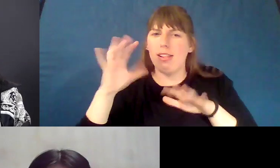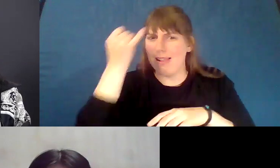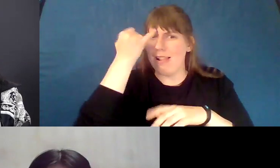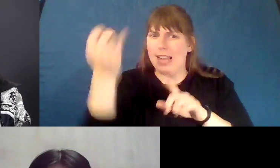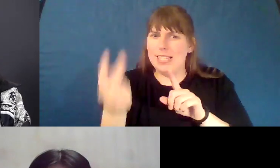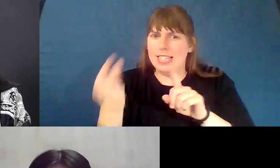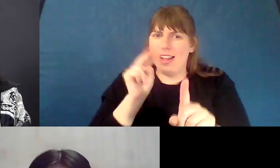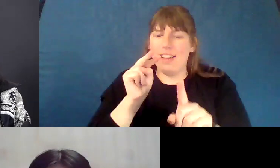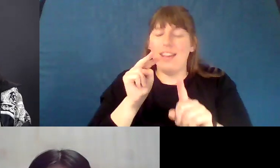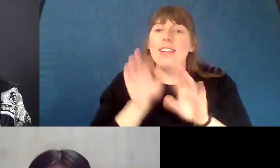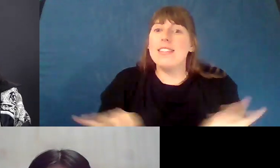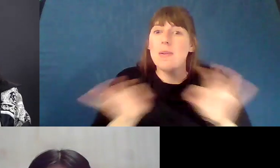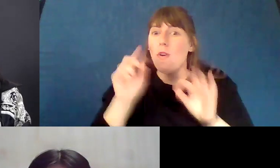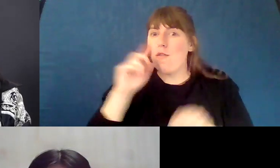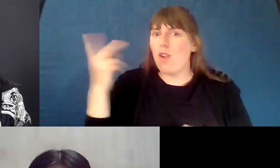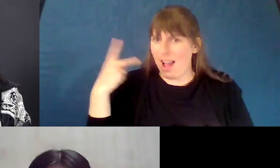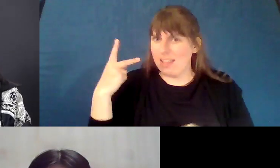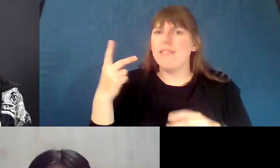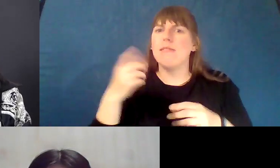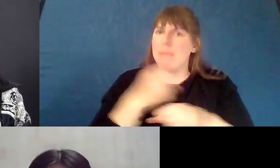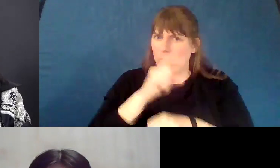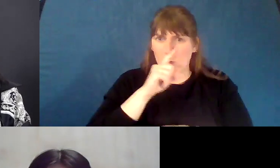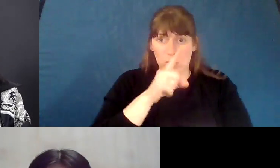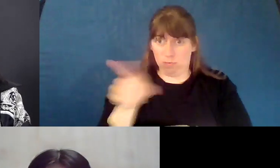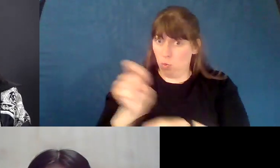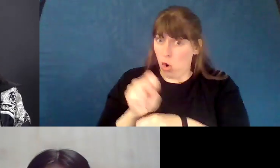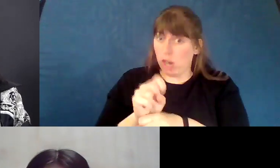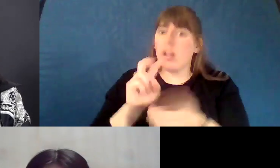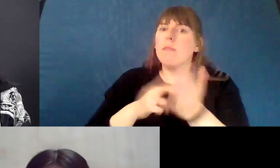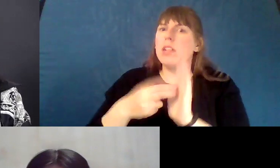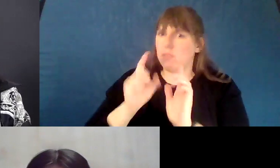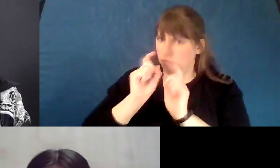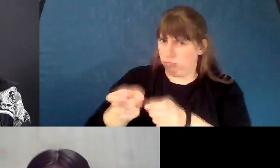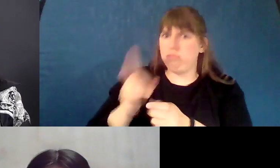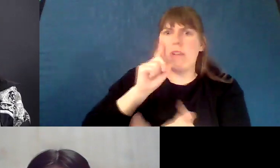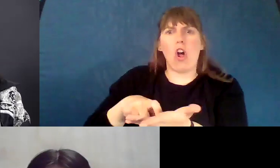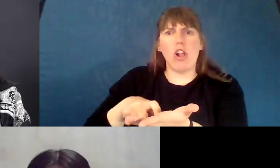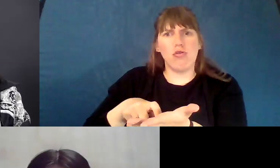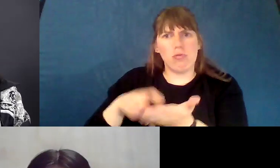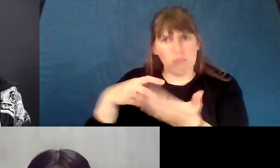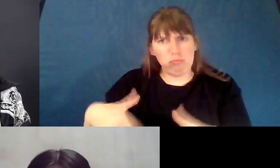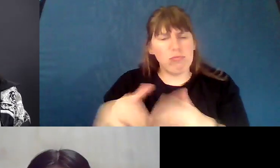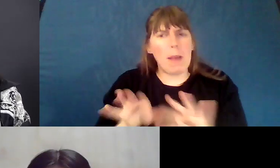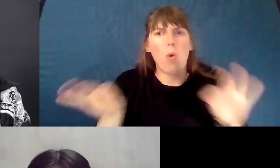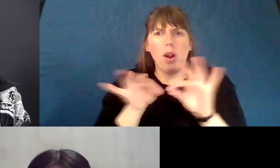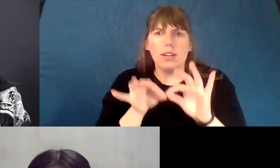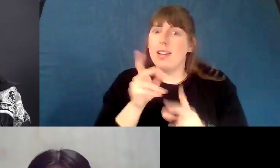people are credited properly, and that we want people to be able to feel a sense of ownership,